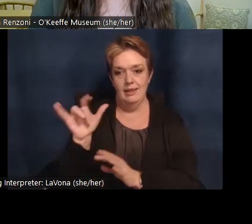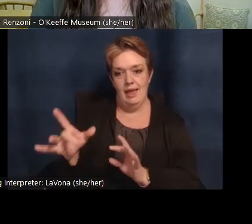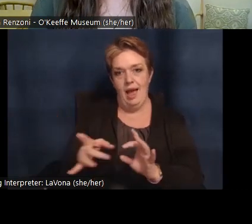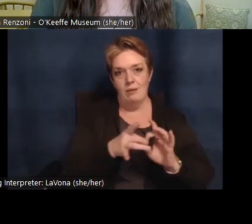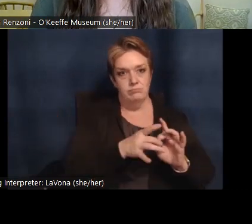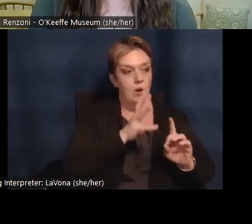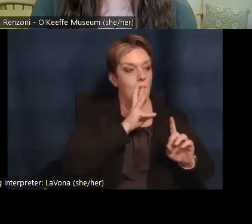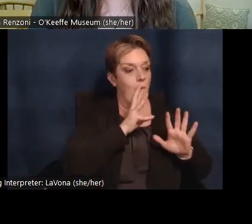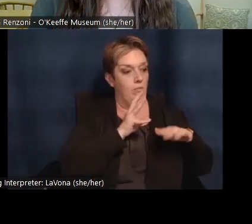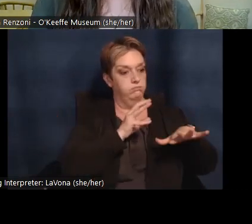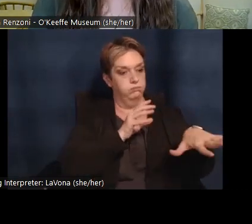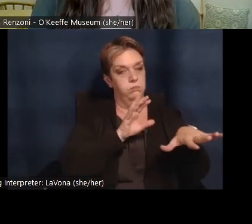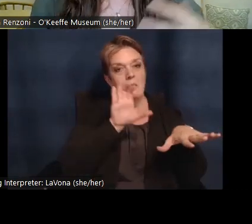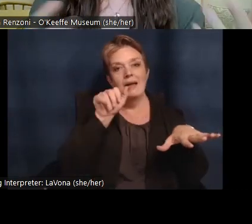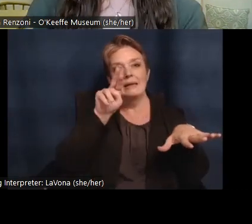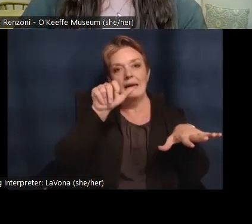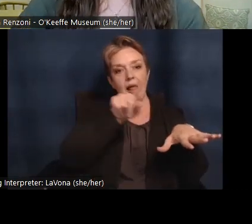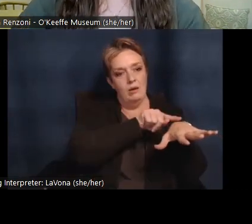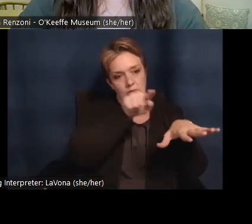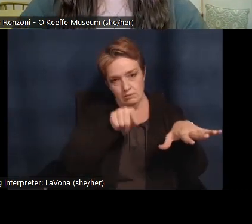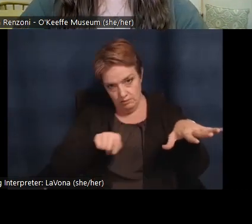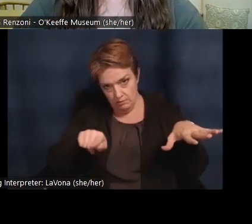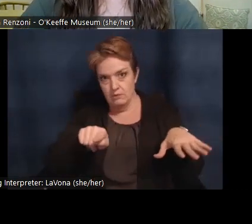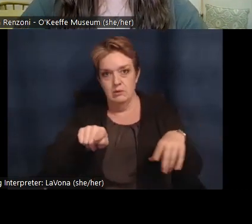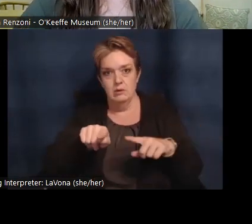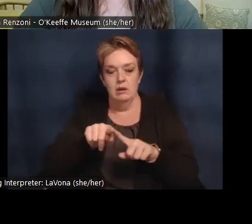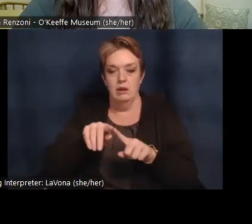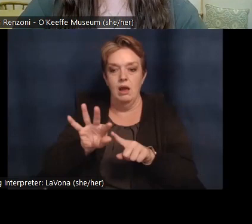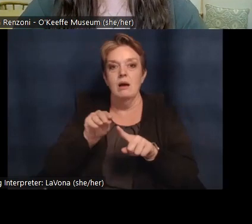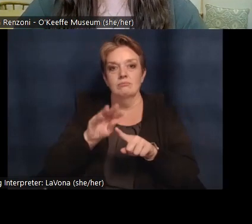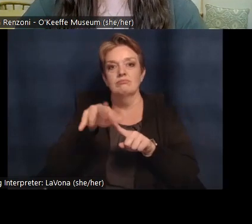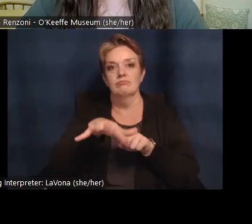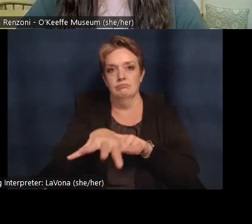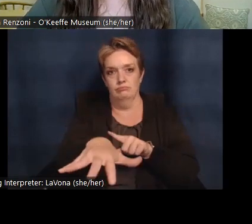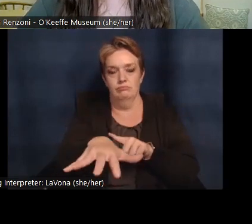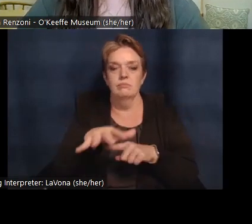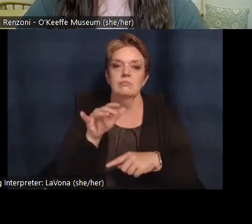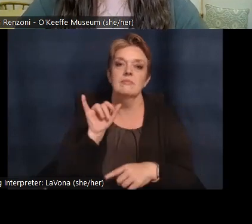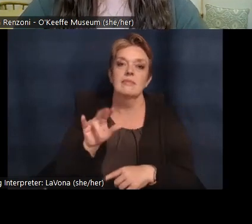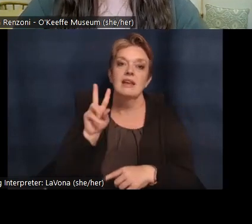and then the vegetable gardens and other areas of the property are flooded.